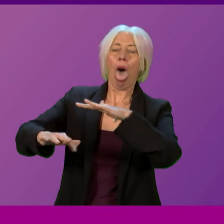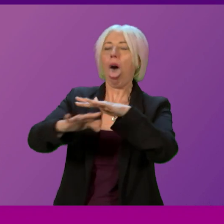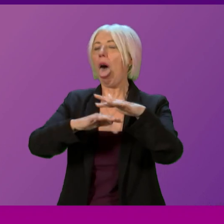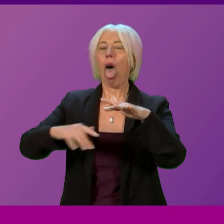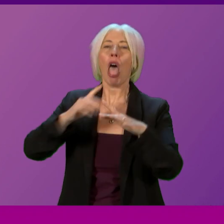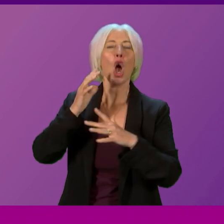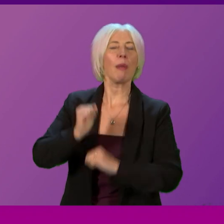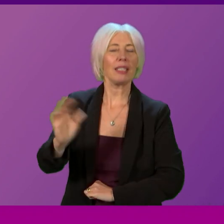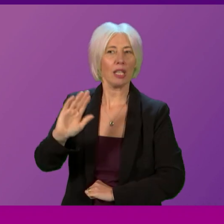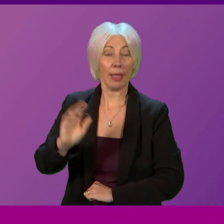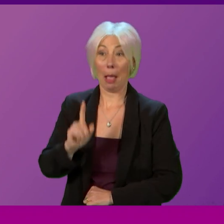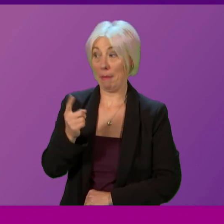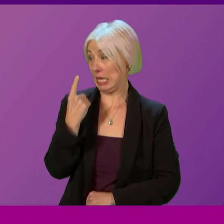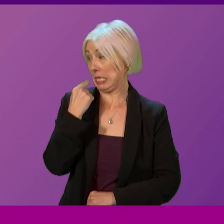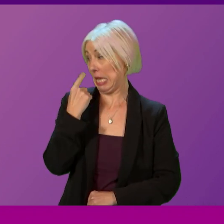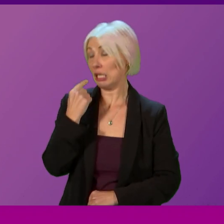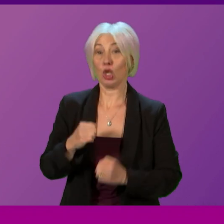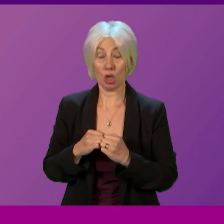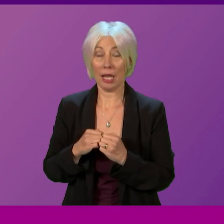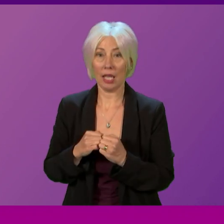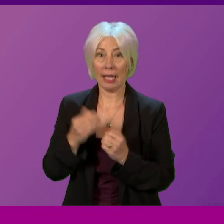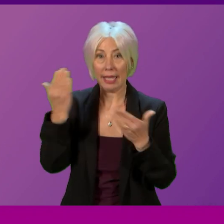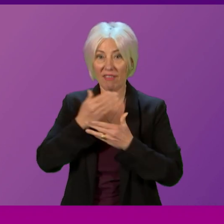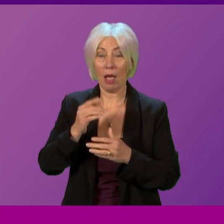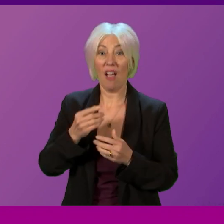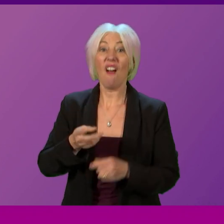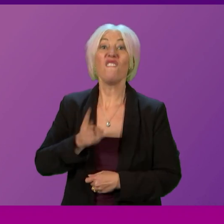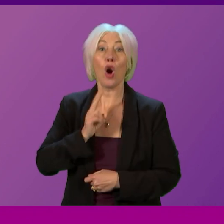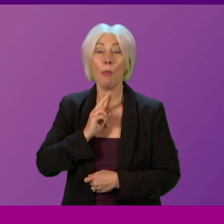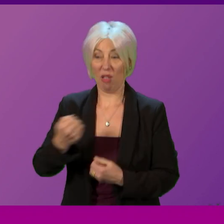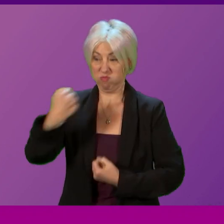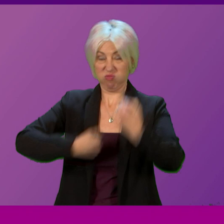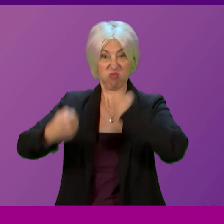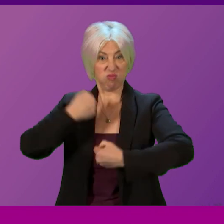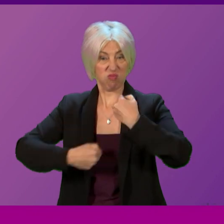Yesterday evening, following the escalation of physical and verbal violence at Northfield